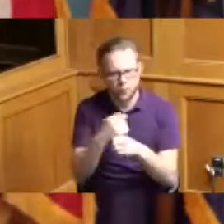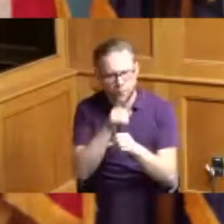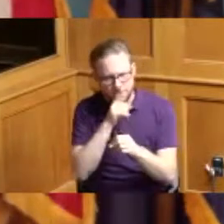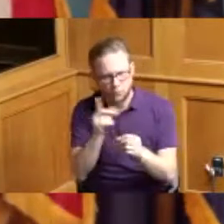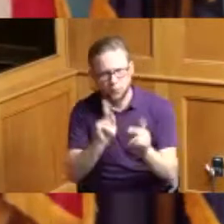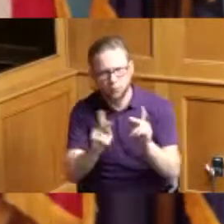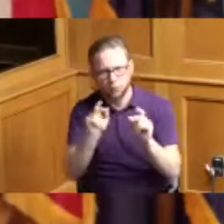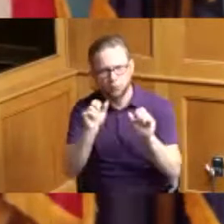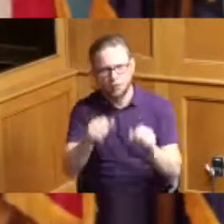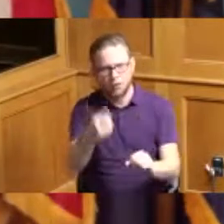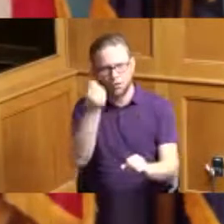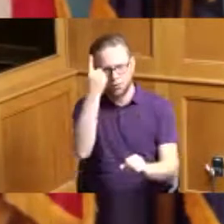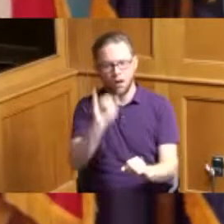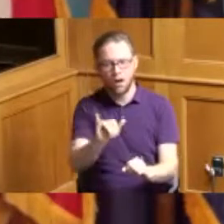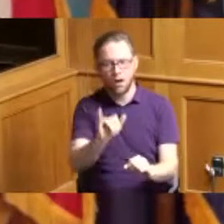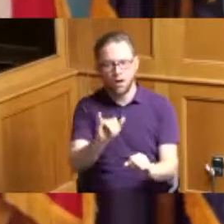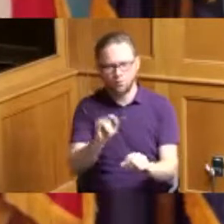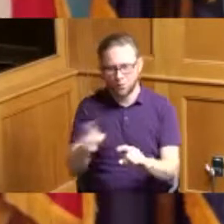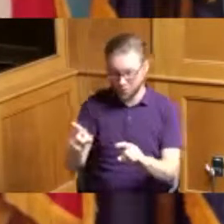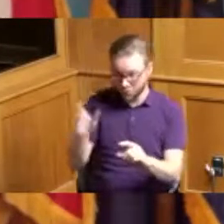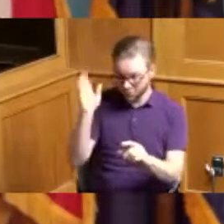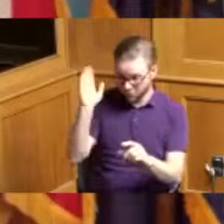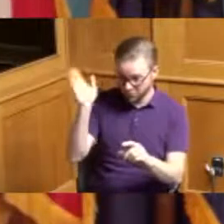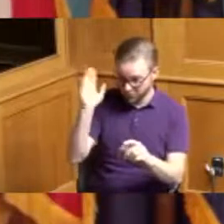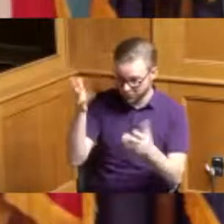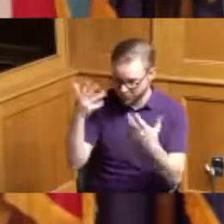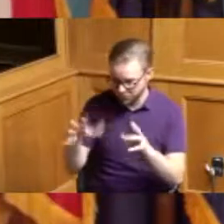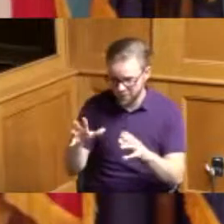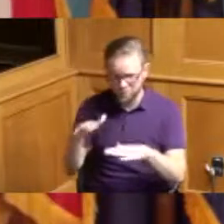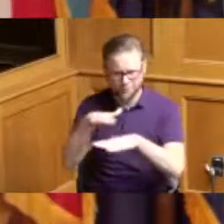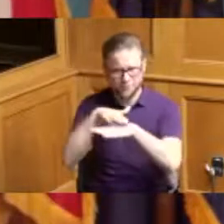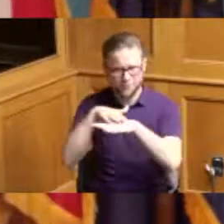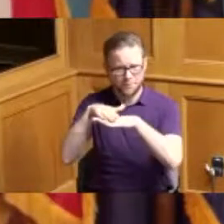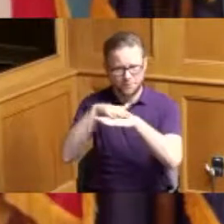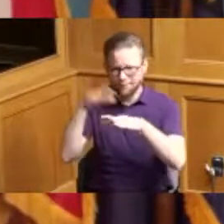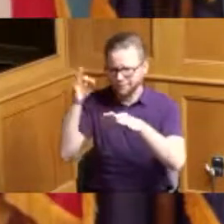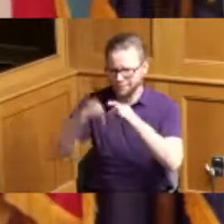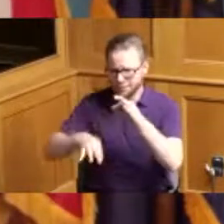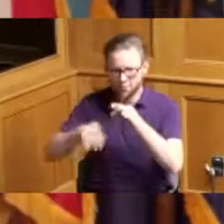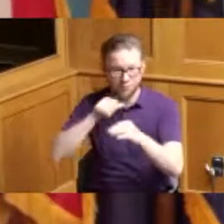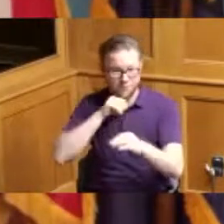but even with this presentation which was just a top line you haven't even done a deep dive yet